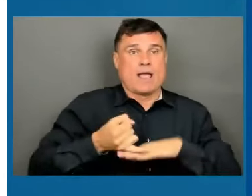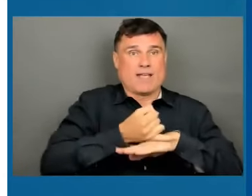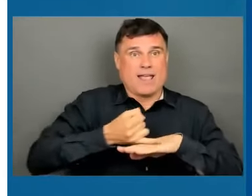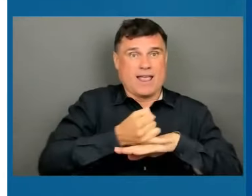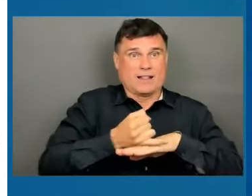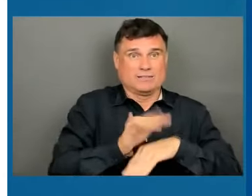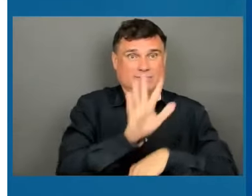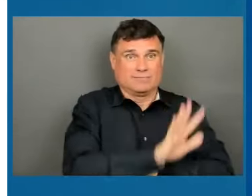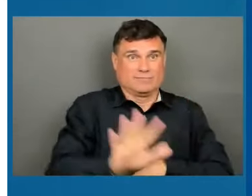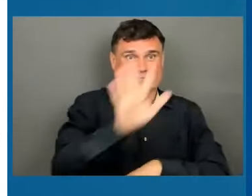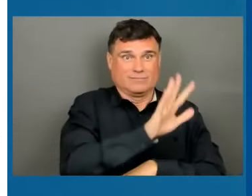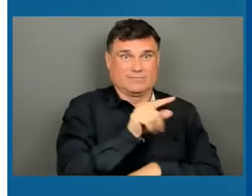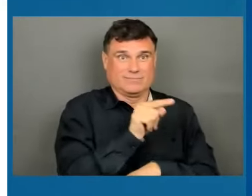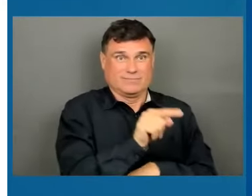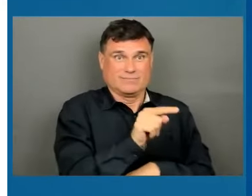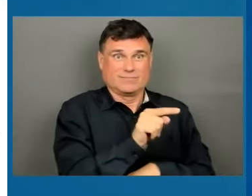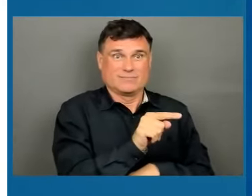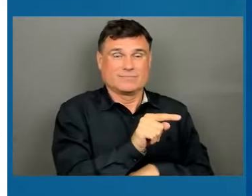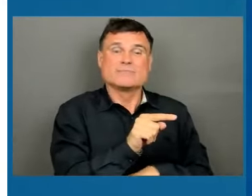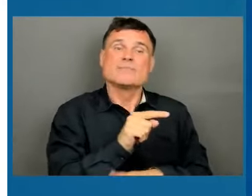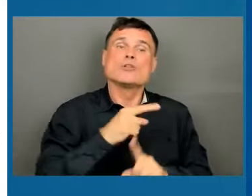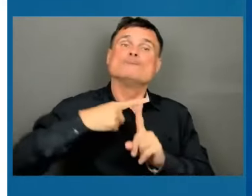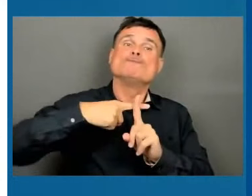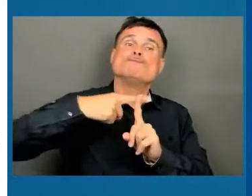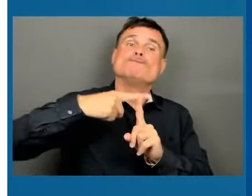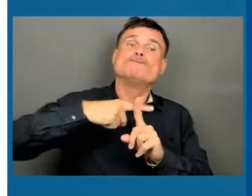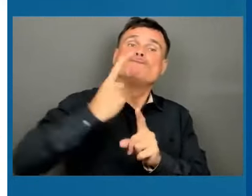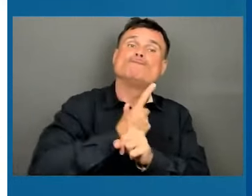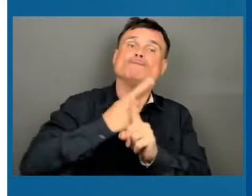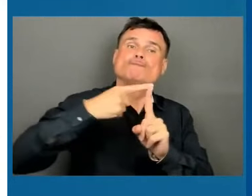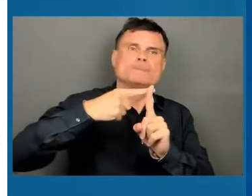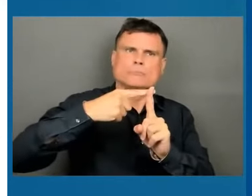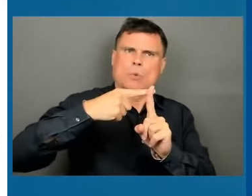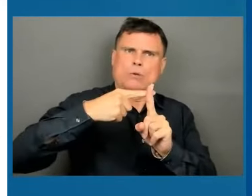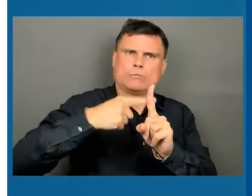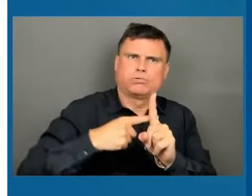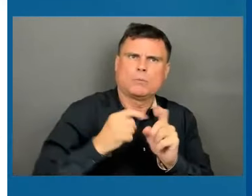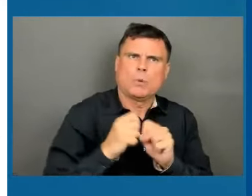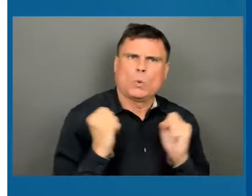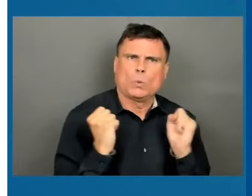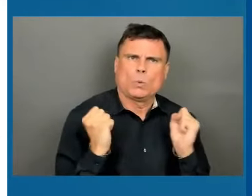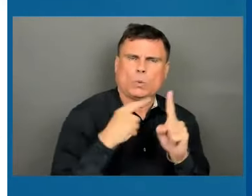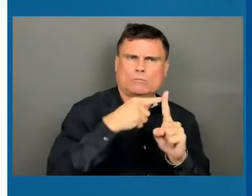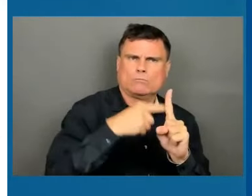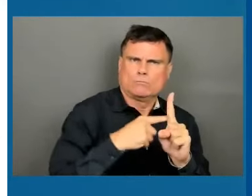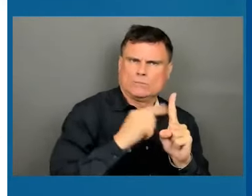indirect result of the La Nina pattern from the Pacific.